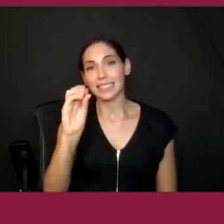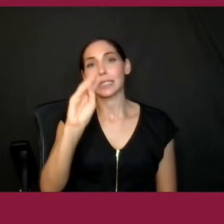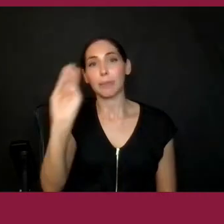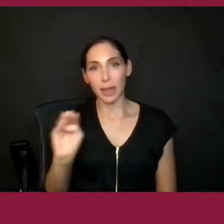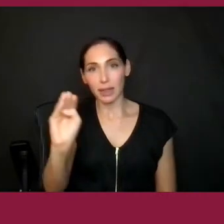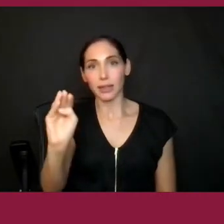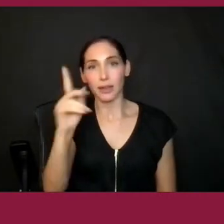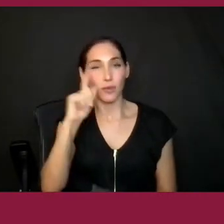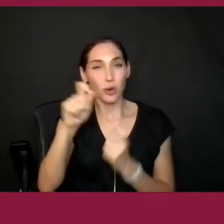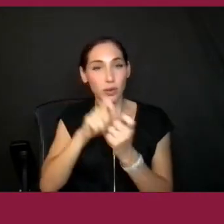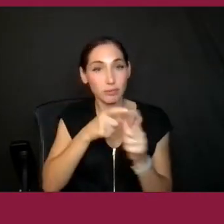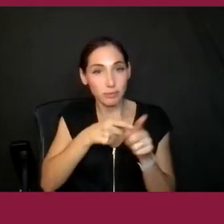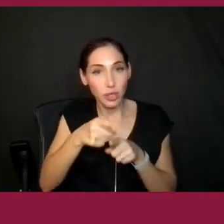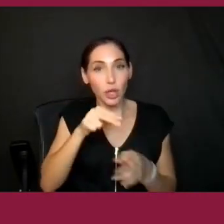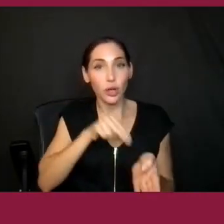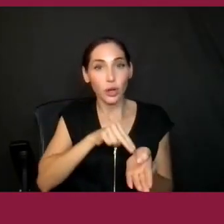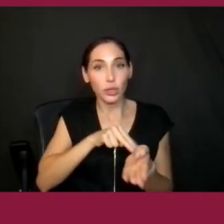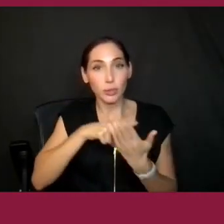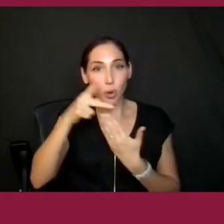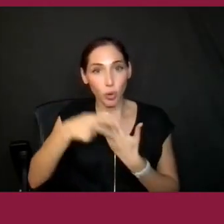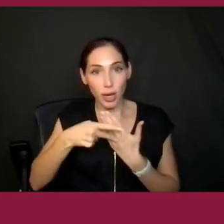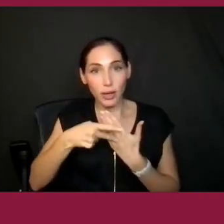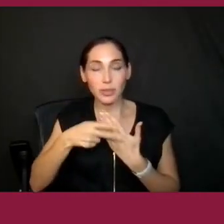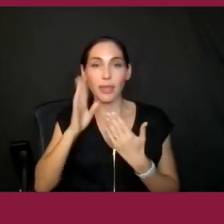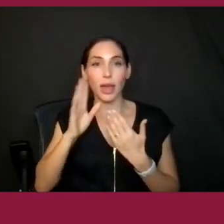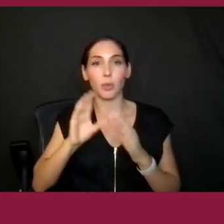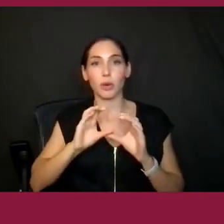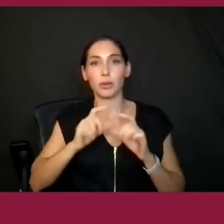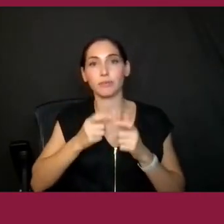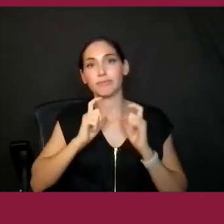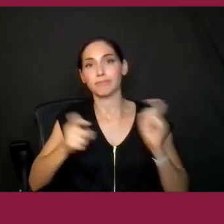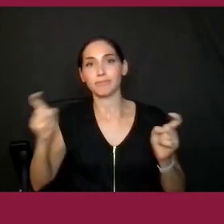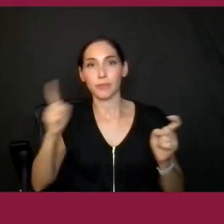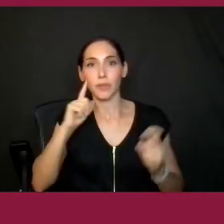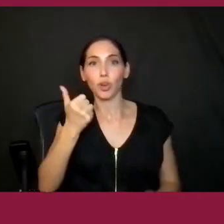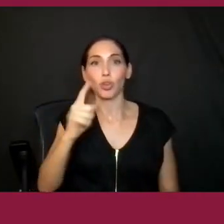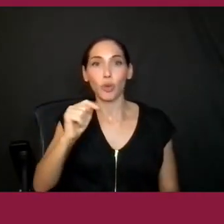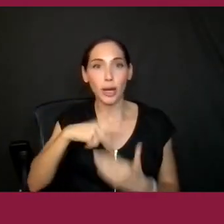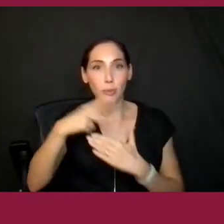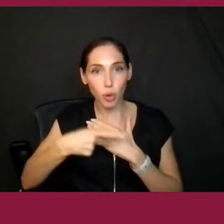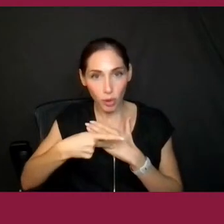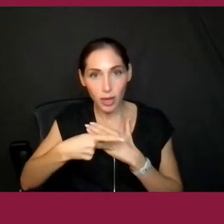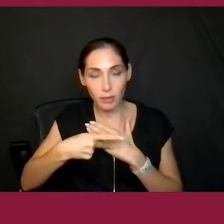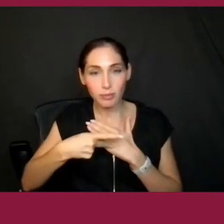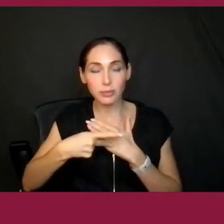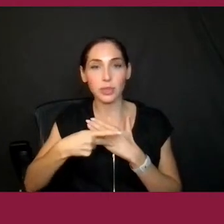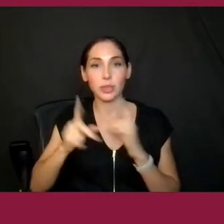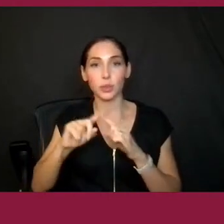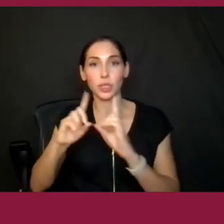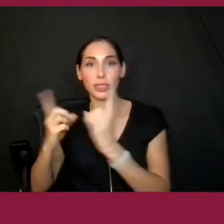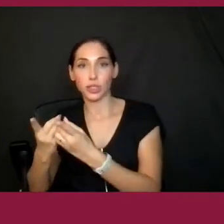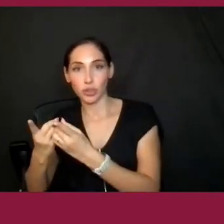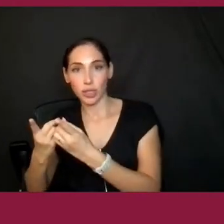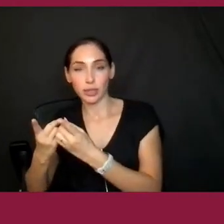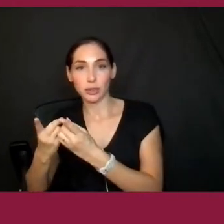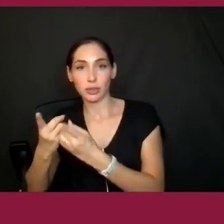nursing programs, and this is going to go out as a grant program for districts to apply for nursing